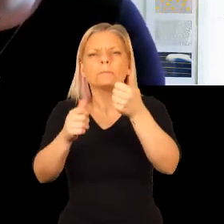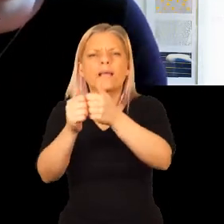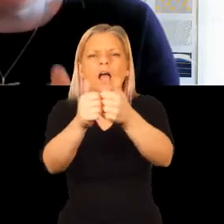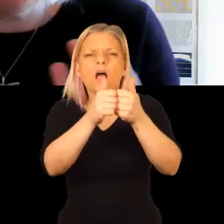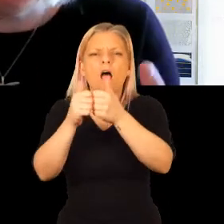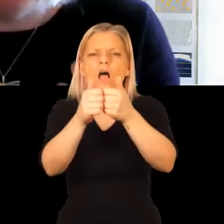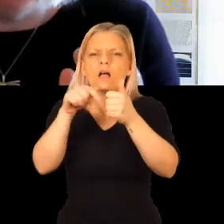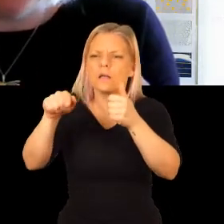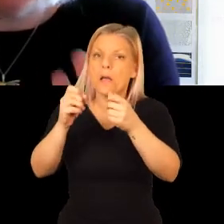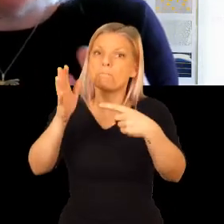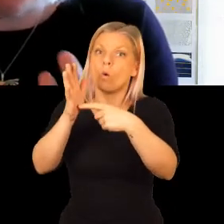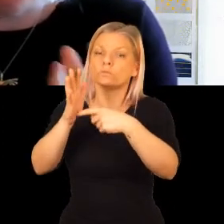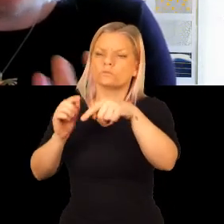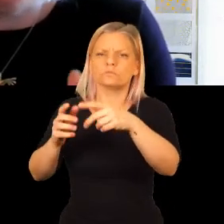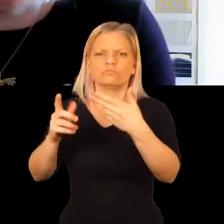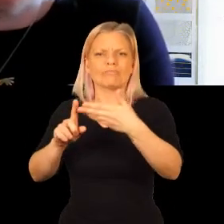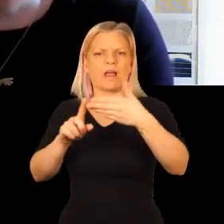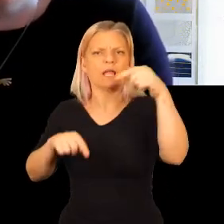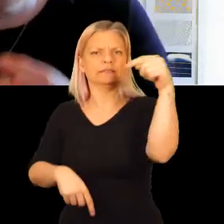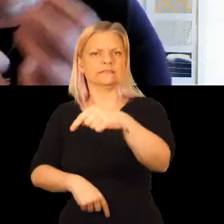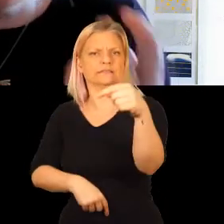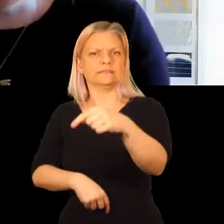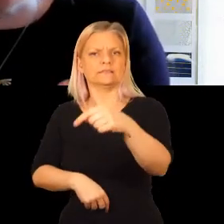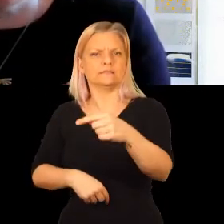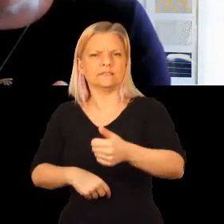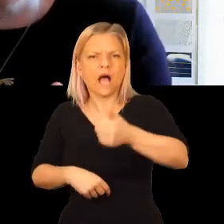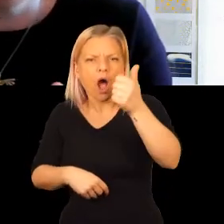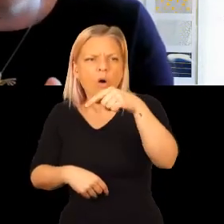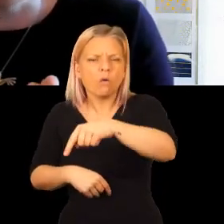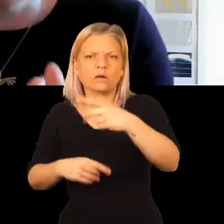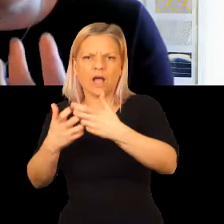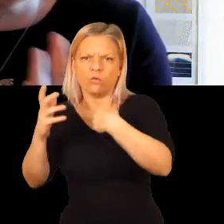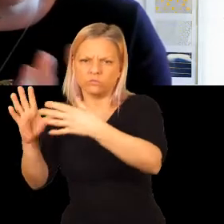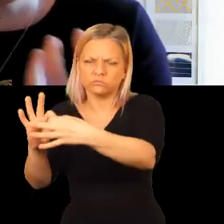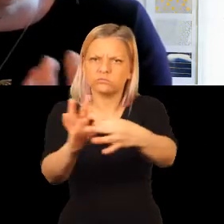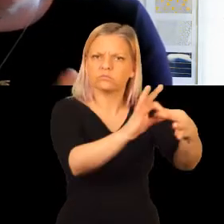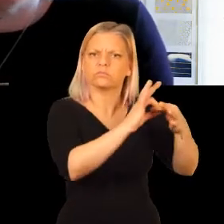what are these bits that make peer support and how important it is that we recognize what that